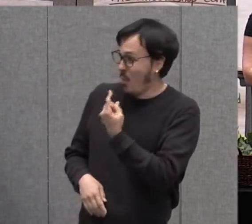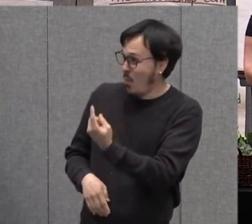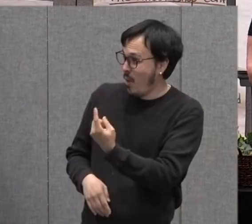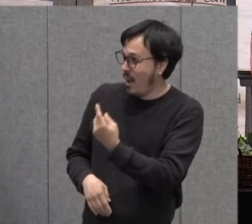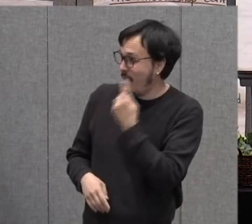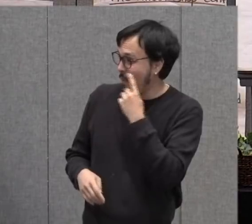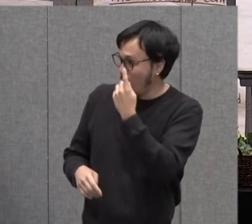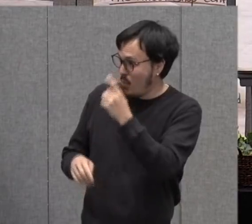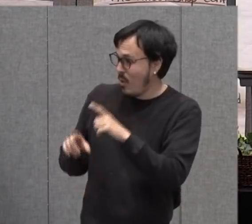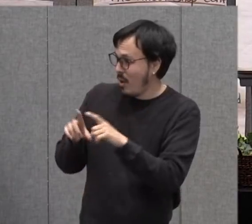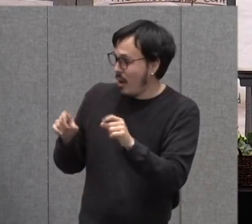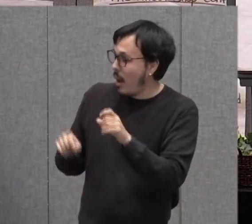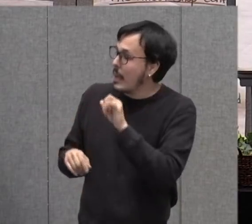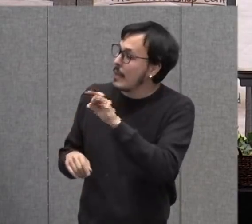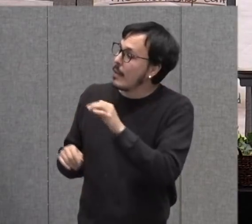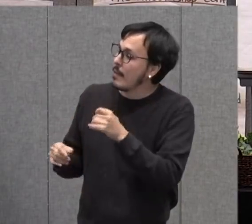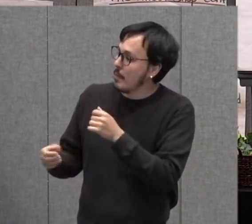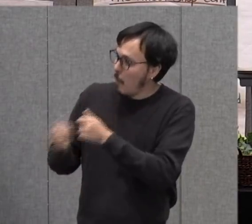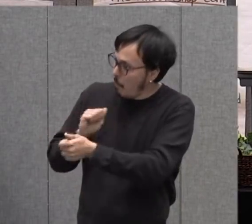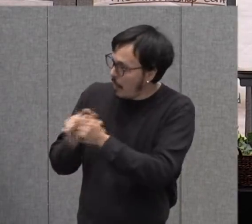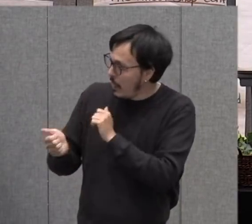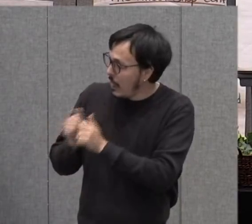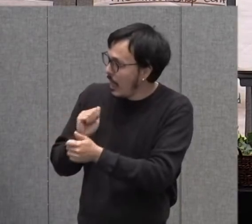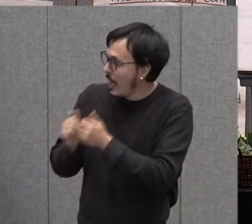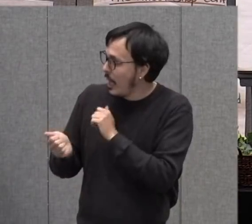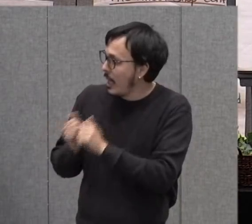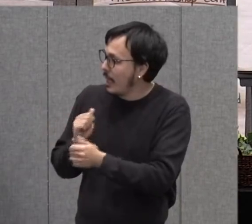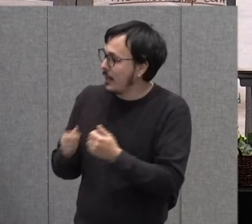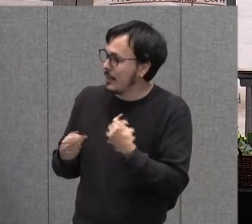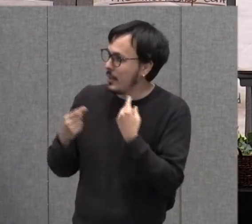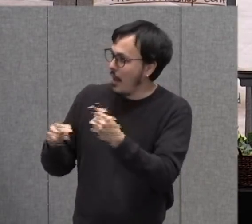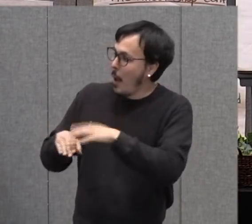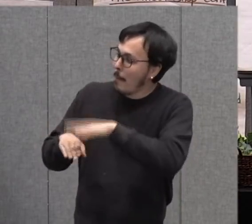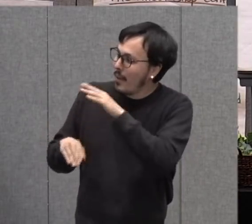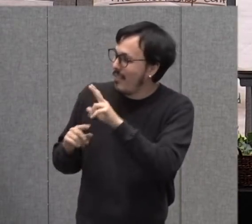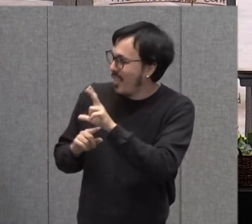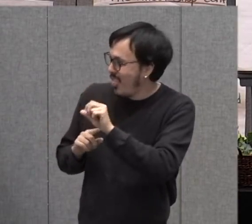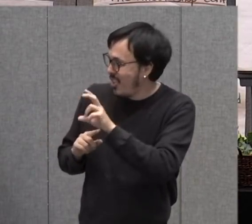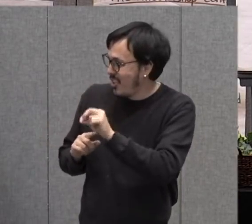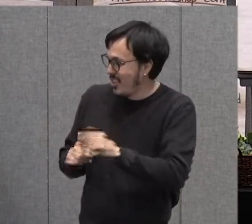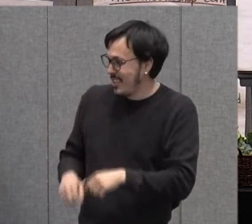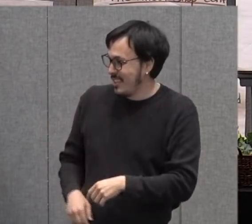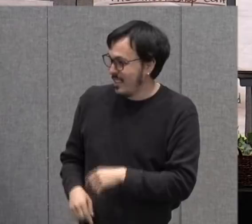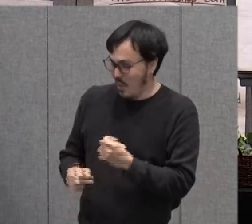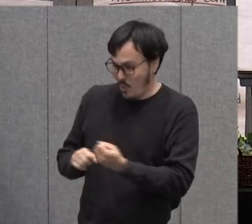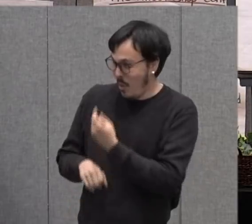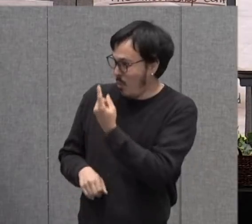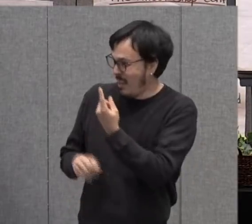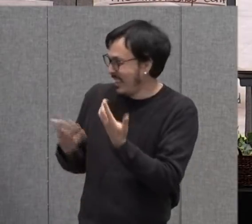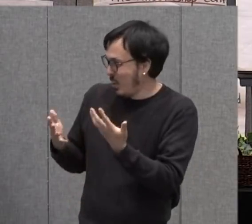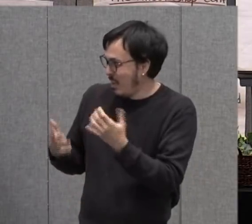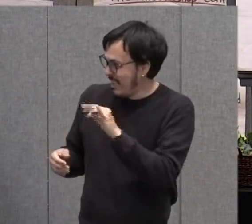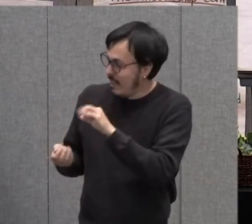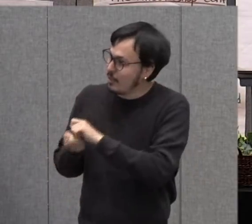if we had played one how many more than thirty. All right, let's do one more round each